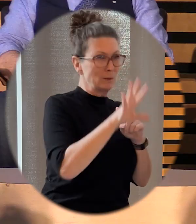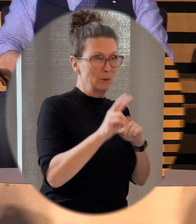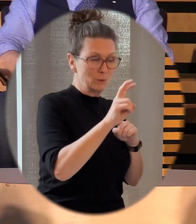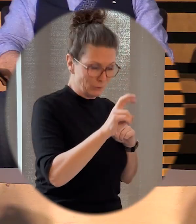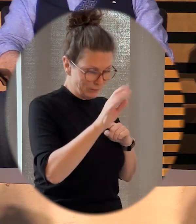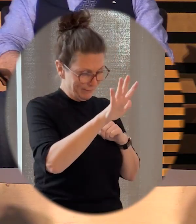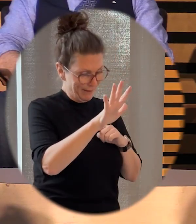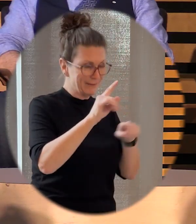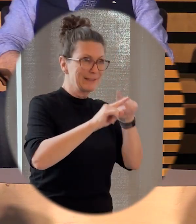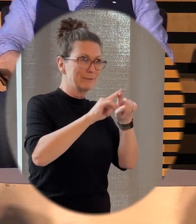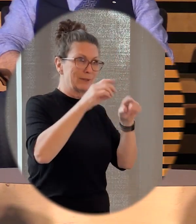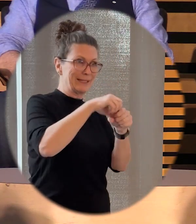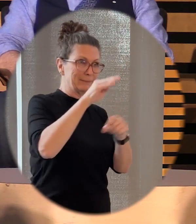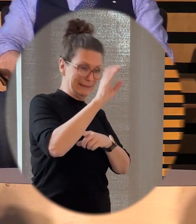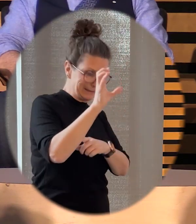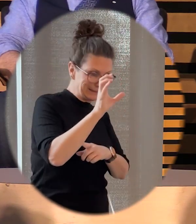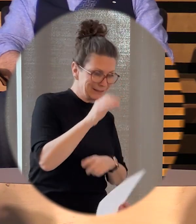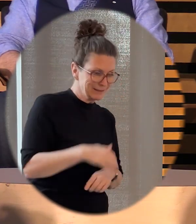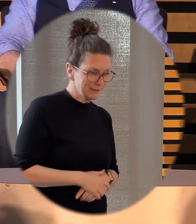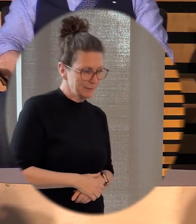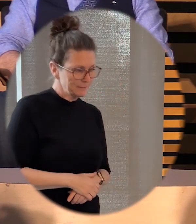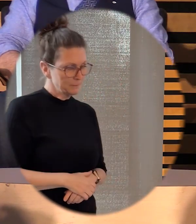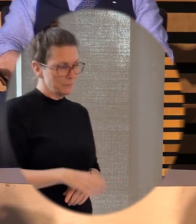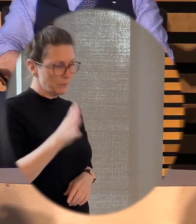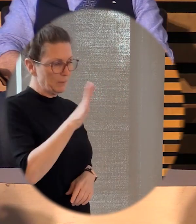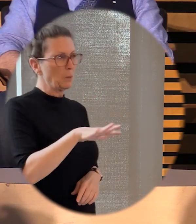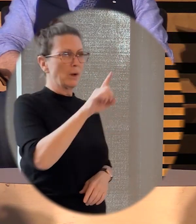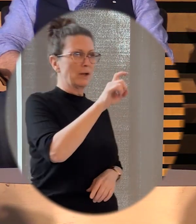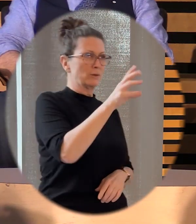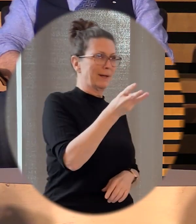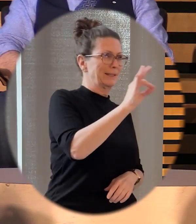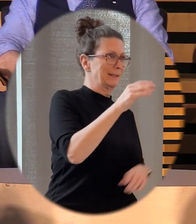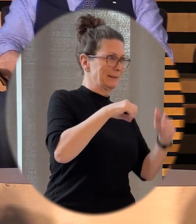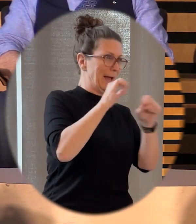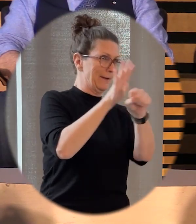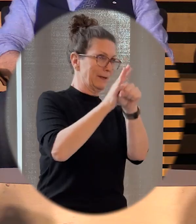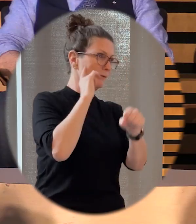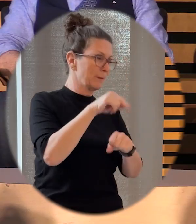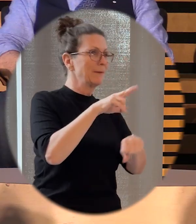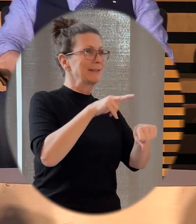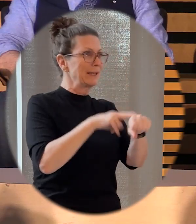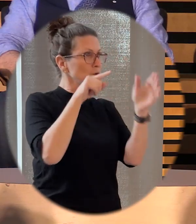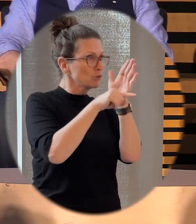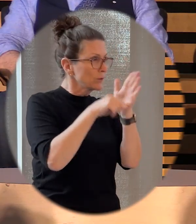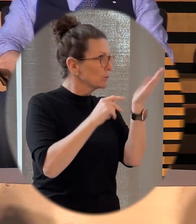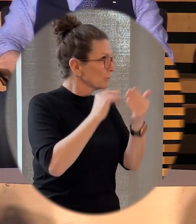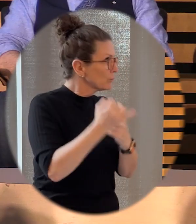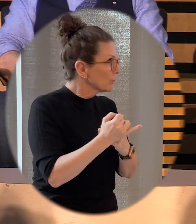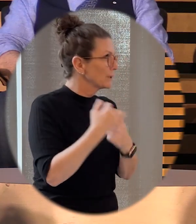in BC. We adjudicate for about 197. We do national research projects and currently have two underway